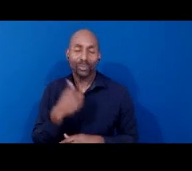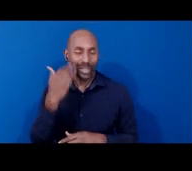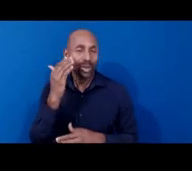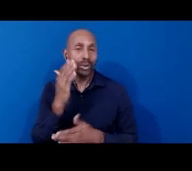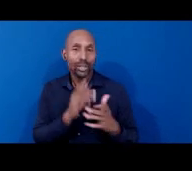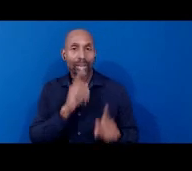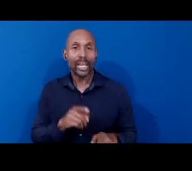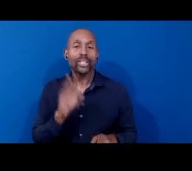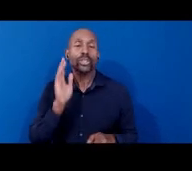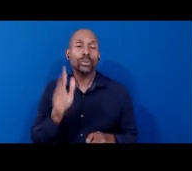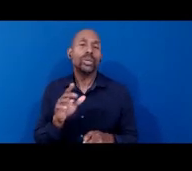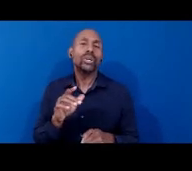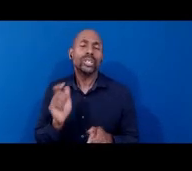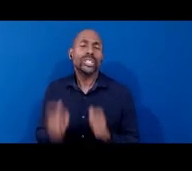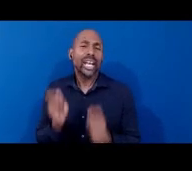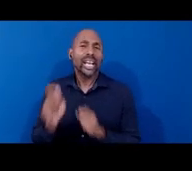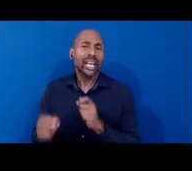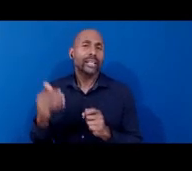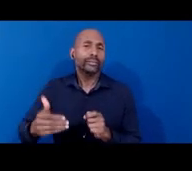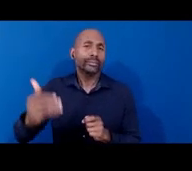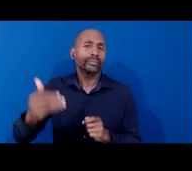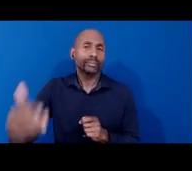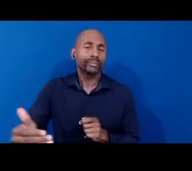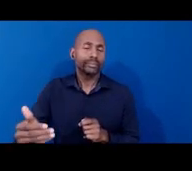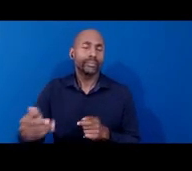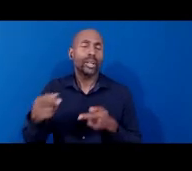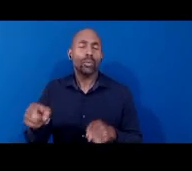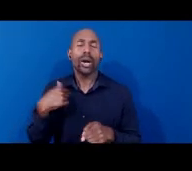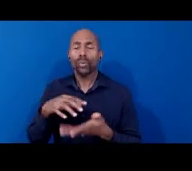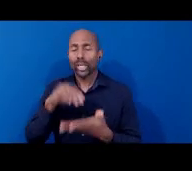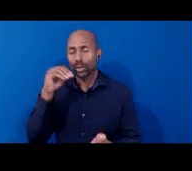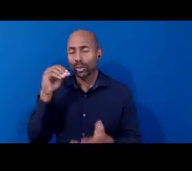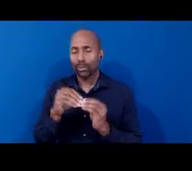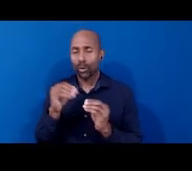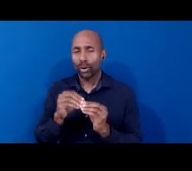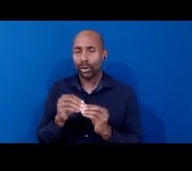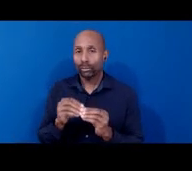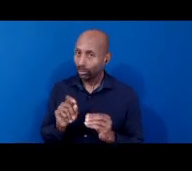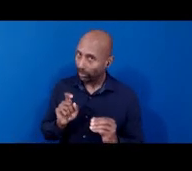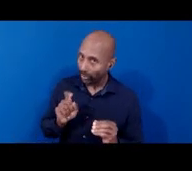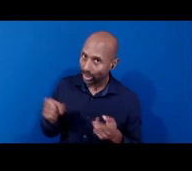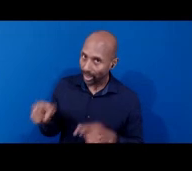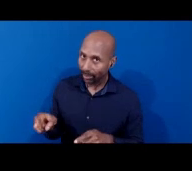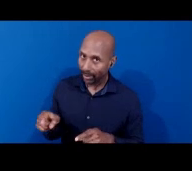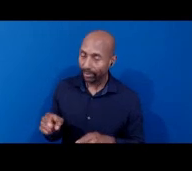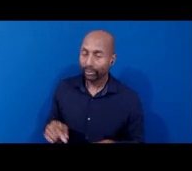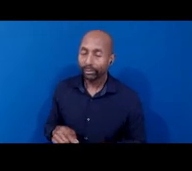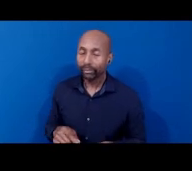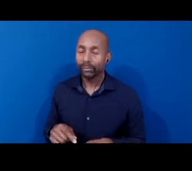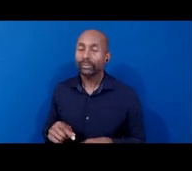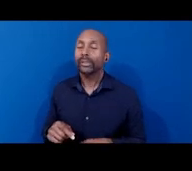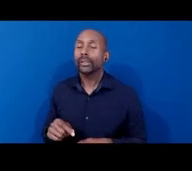And as we learn more, and they should change as maps do and evolve as we learn more, and we continue to intentionally center